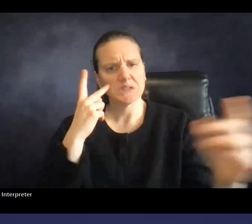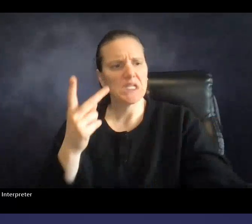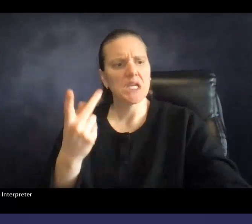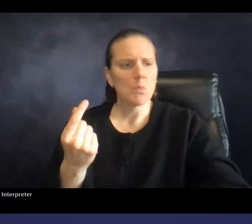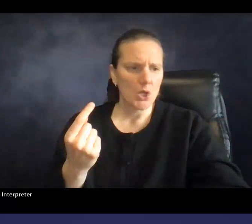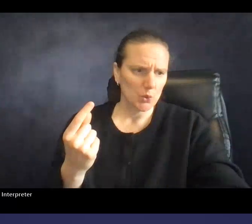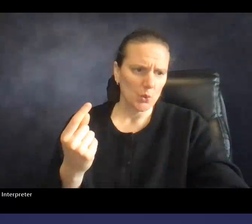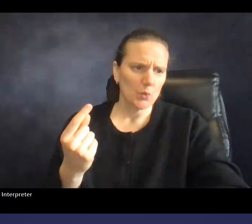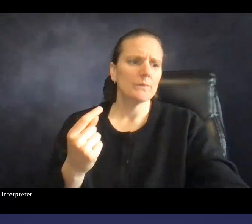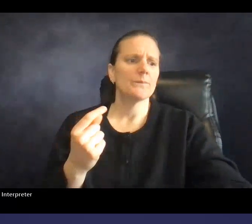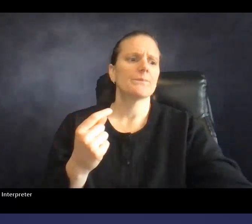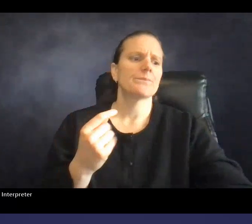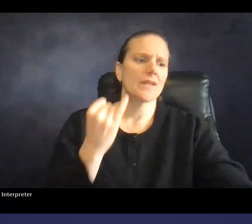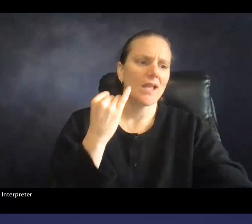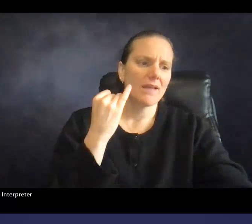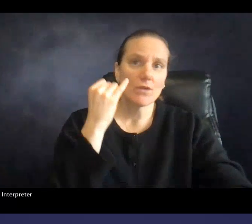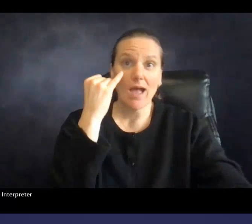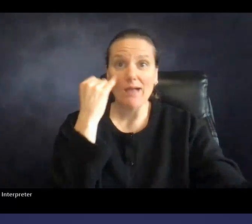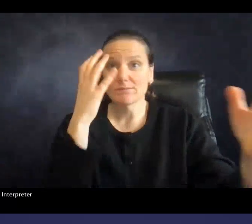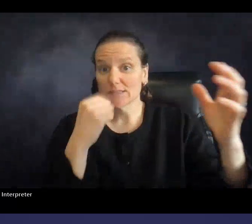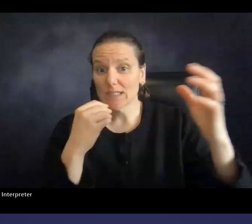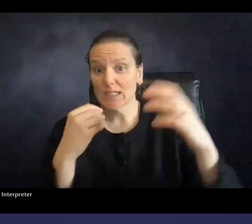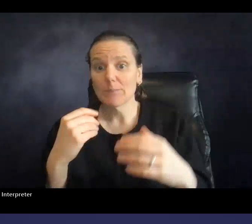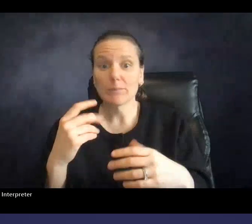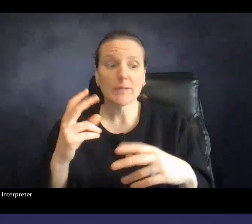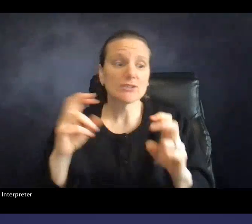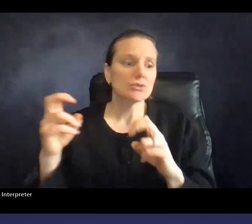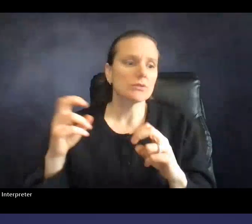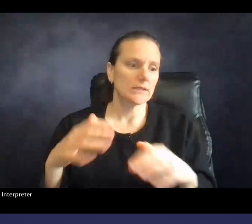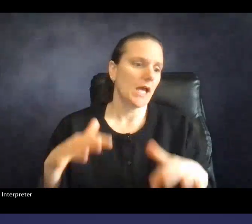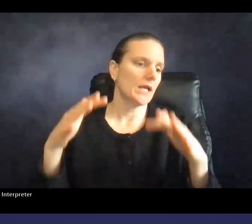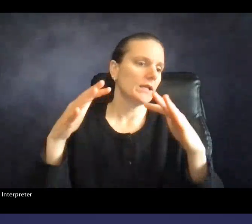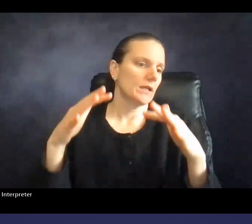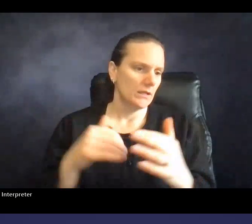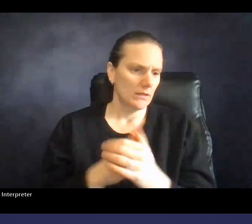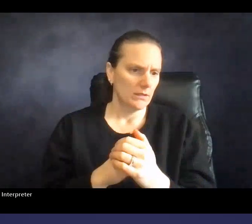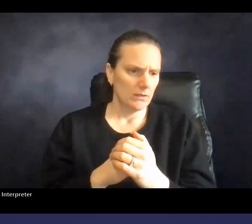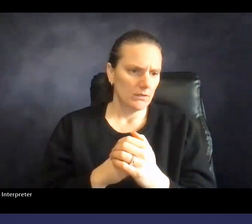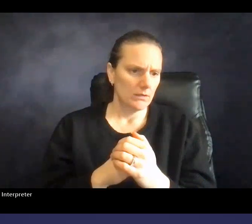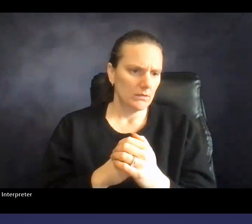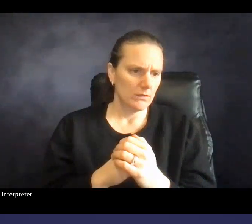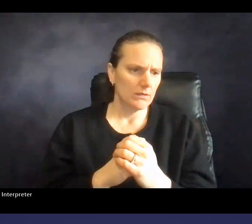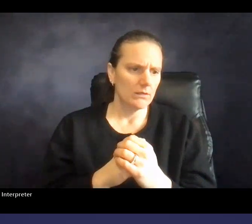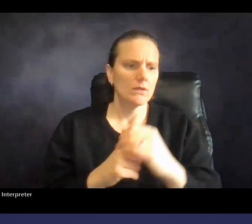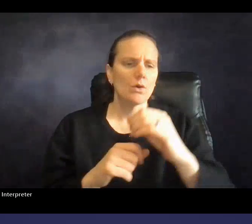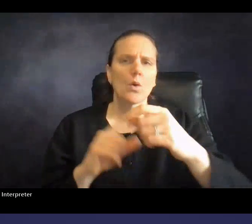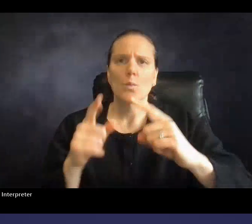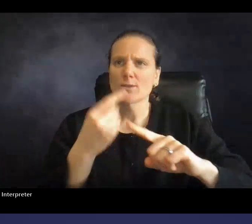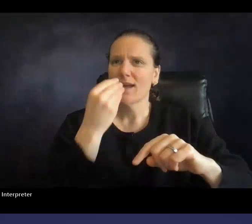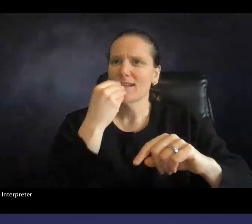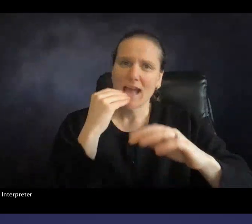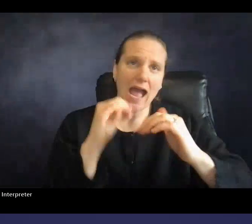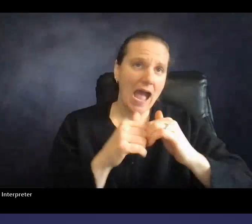If you like have sleep issues or if you have anxiety or if you have gut issues and you're like, what do I eat? When do I eat it and how does it, how does it affect me?